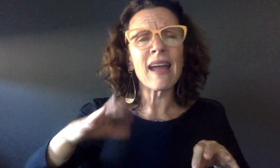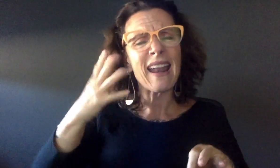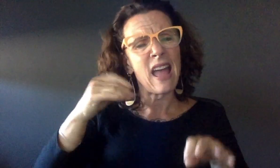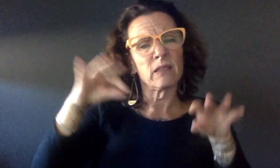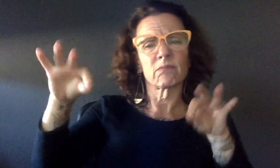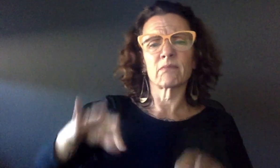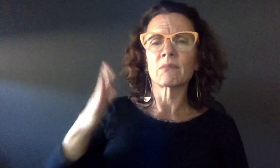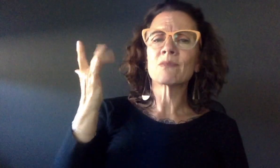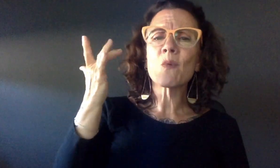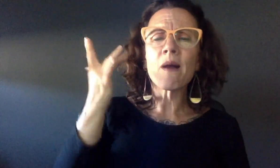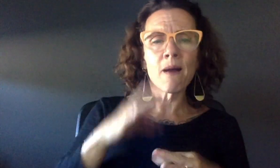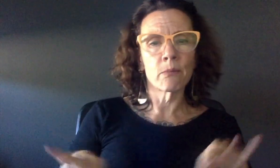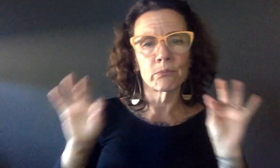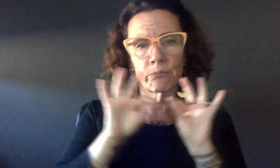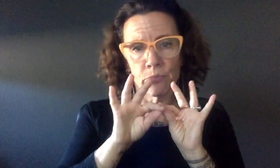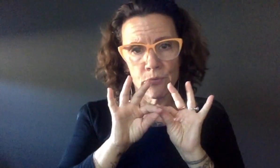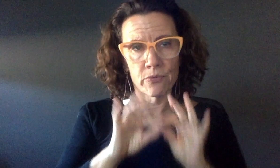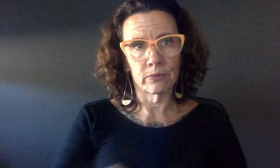why it is important.